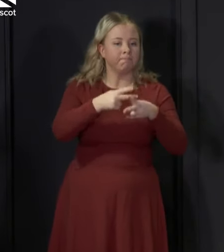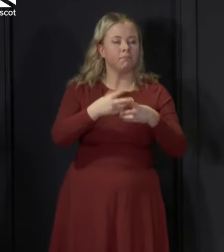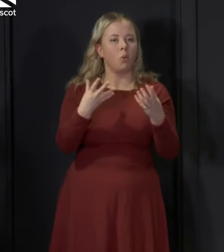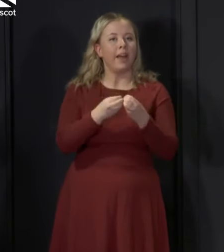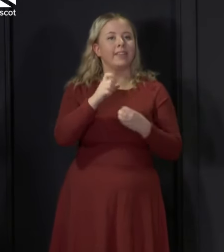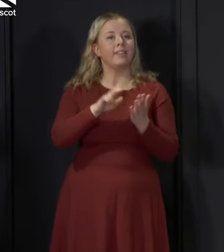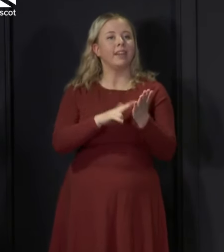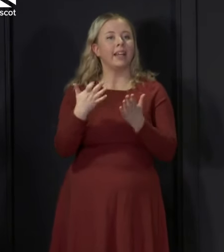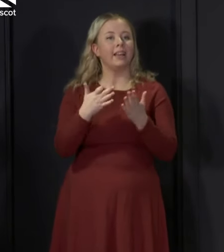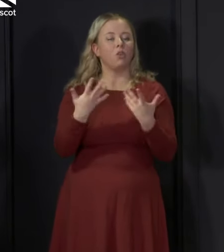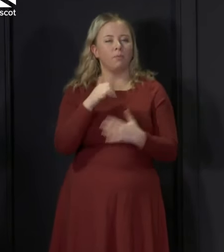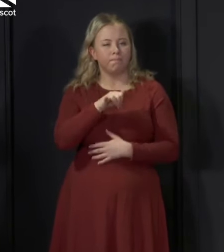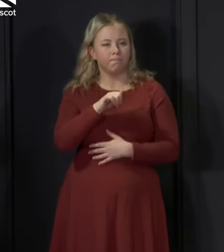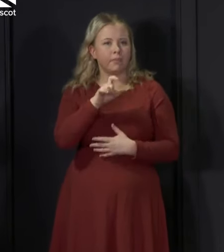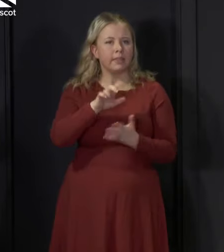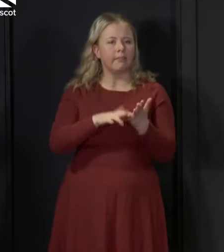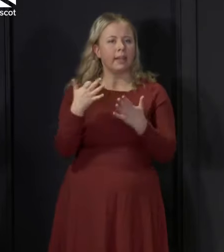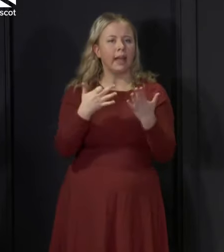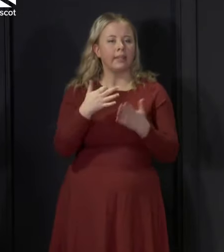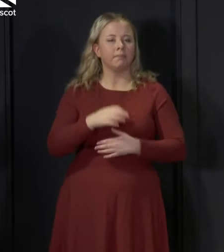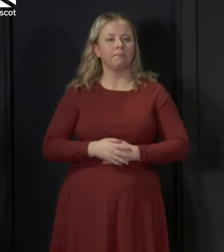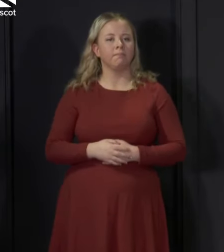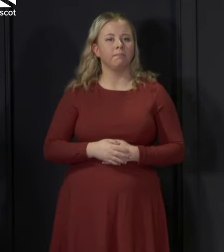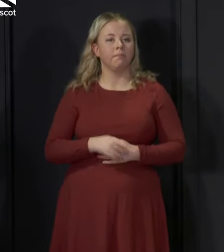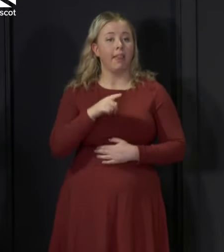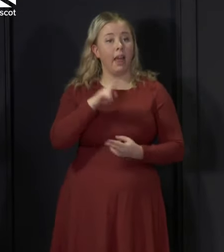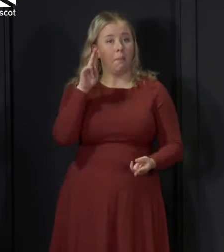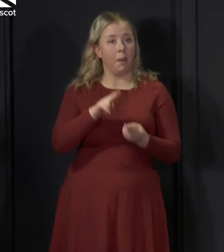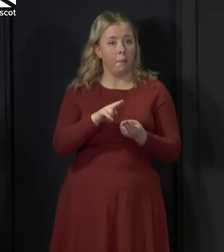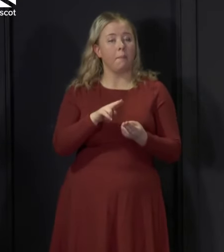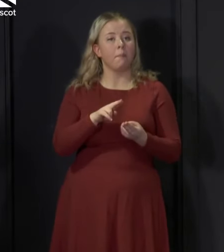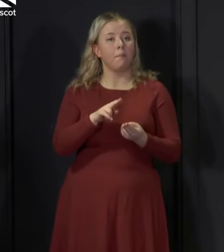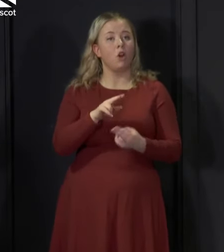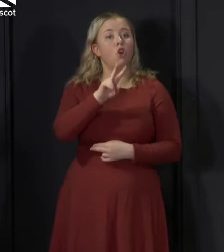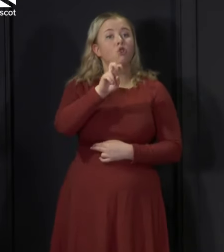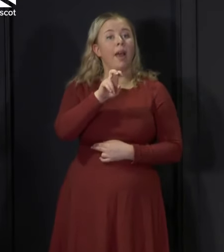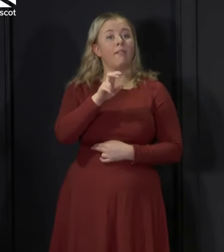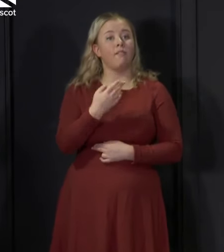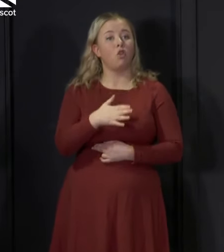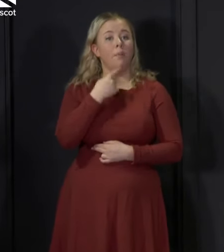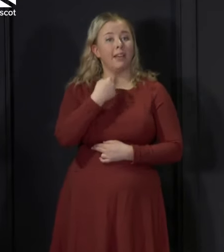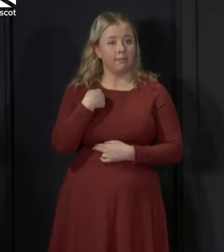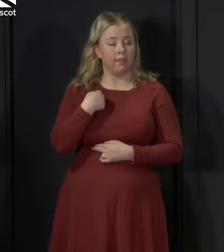suspected cases of the virus. And that is a decrease of 12 on yesterday's figures.